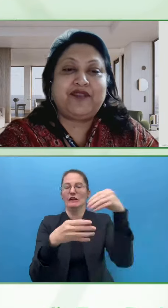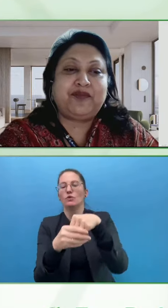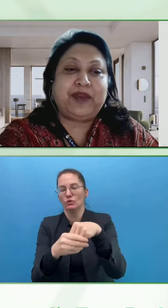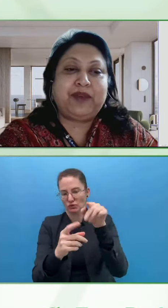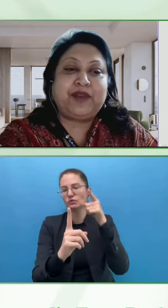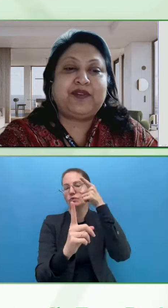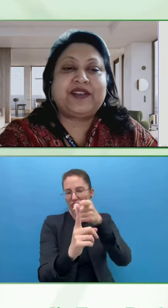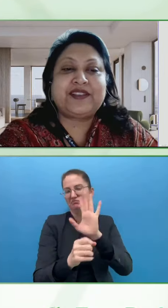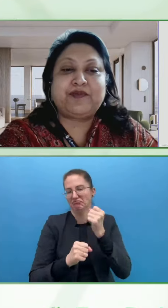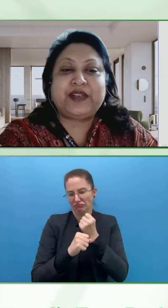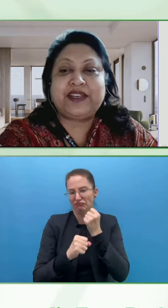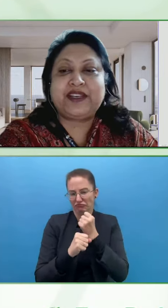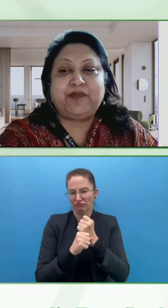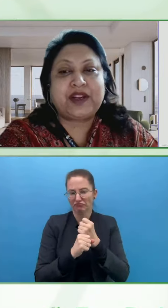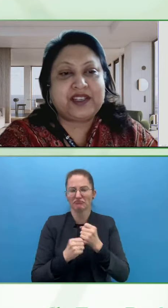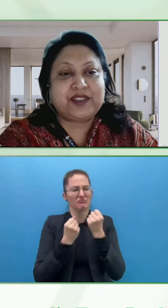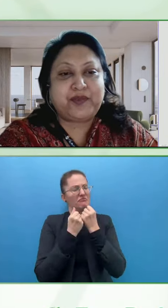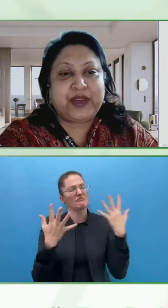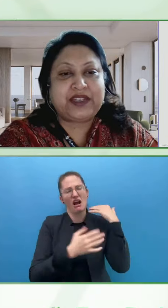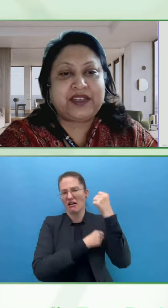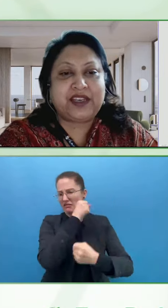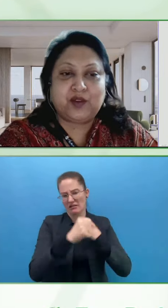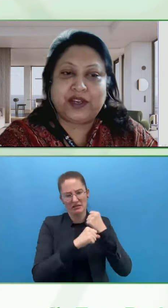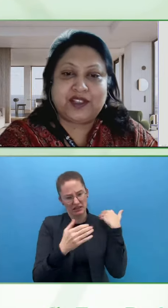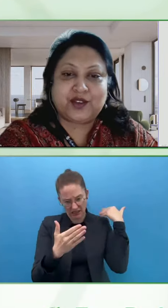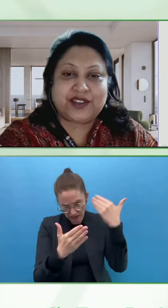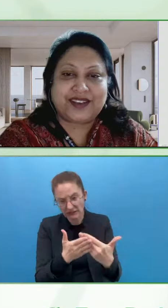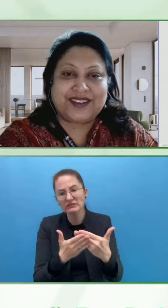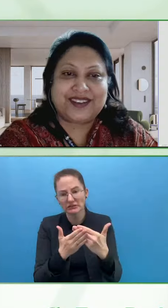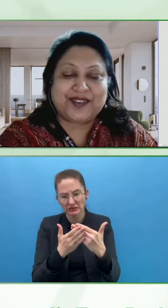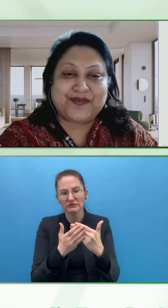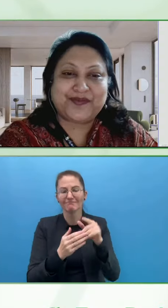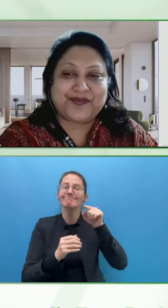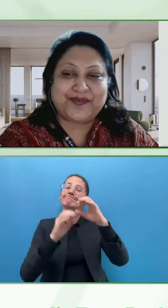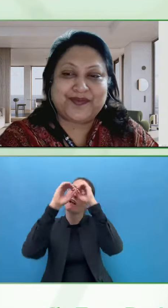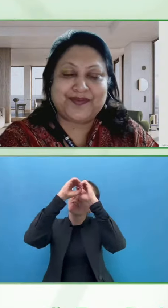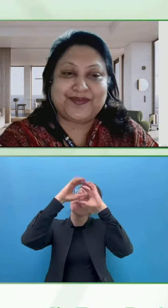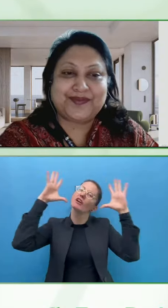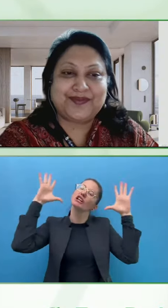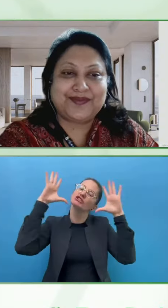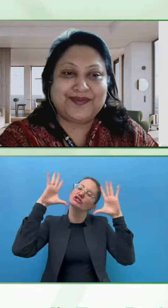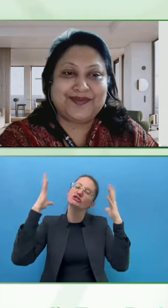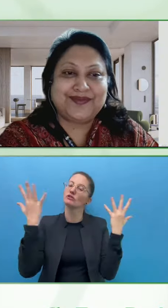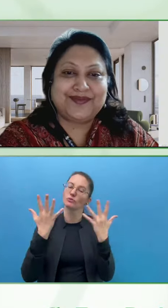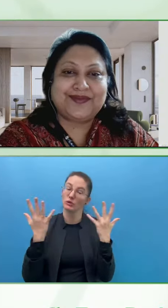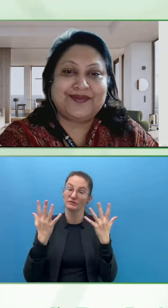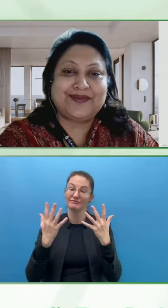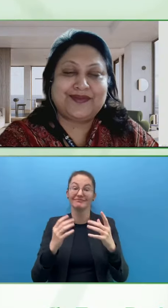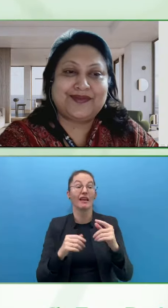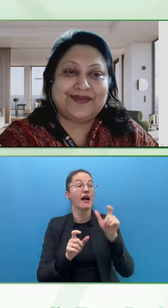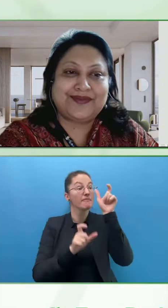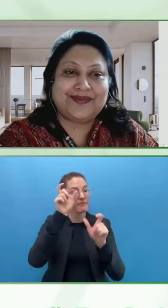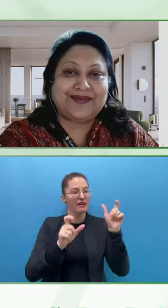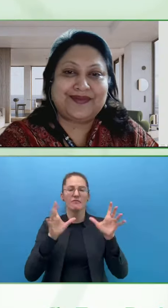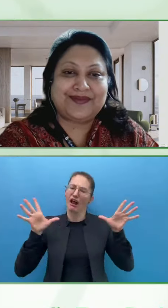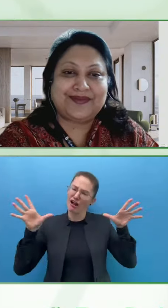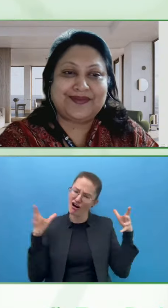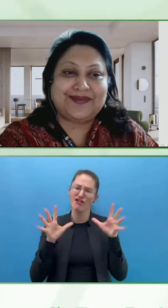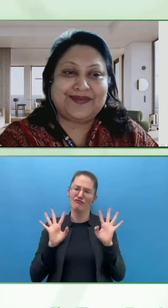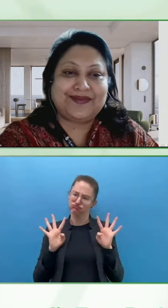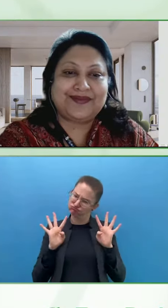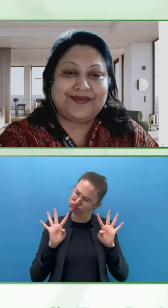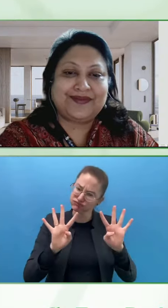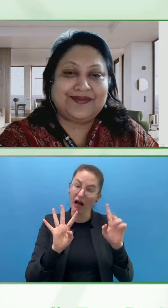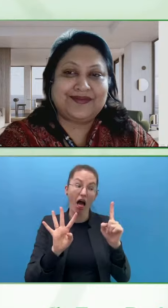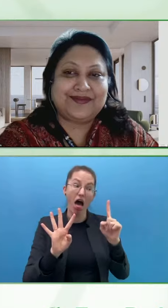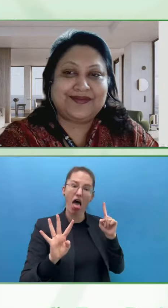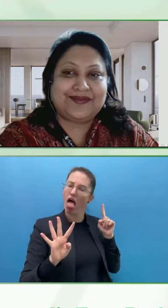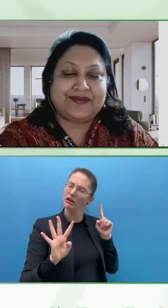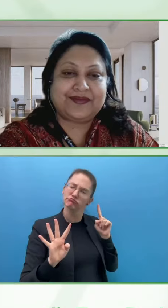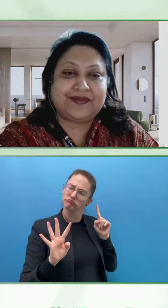and where people with disability participate equally in society.